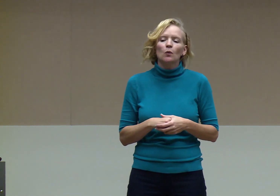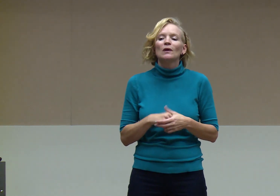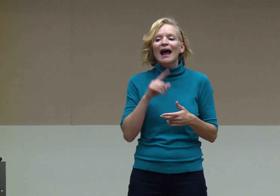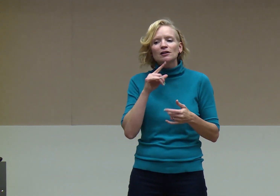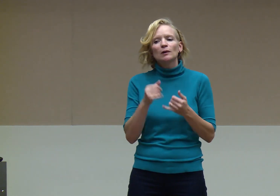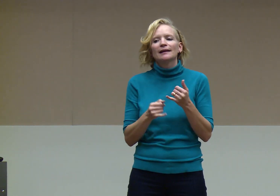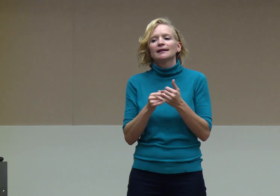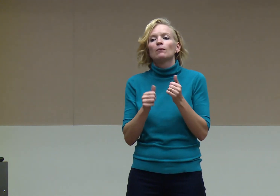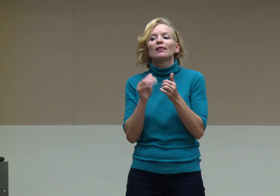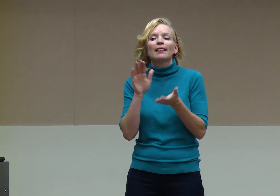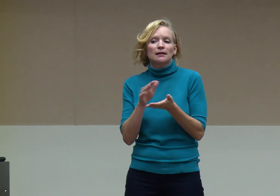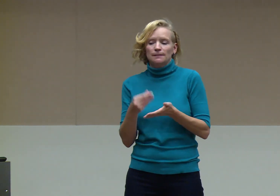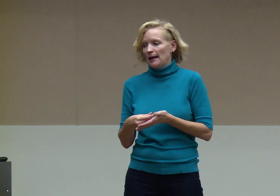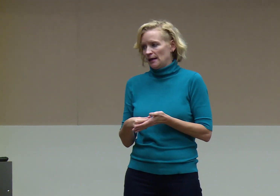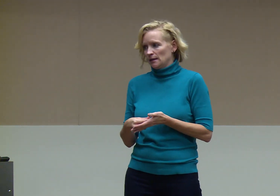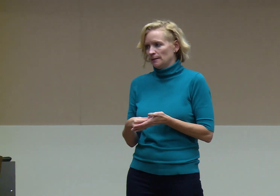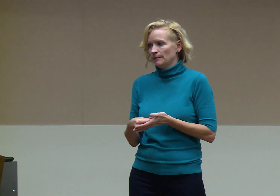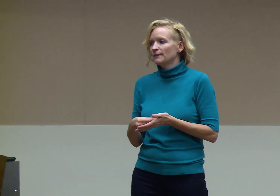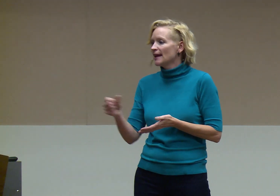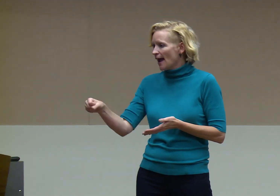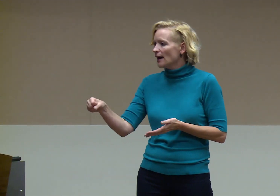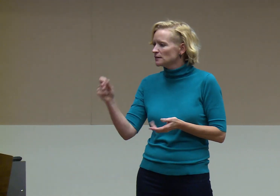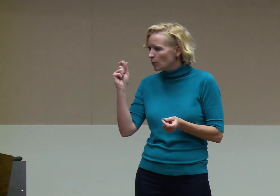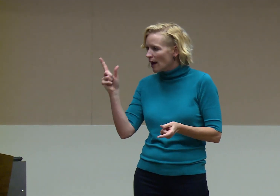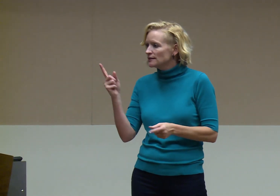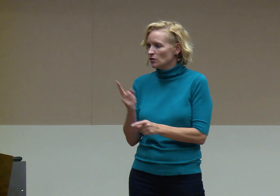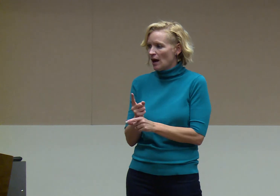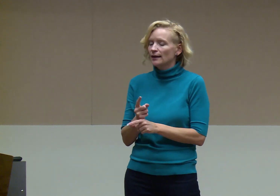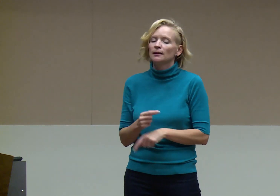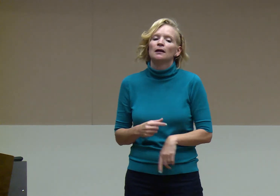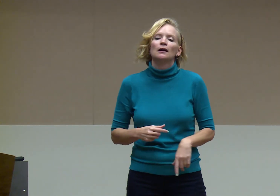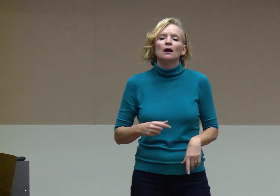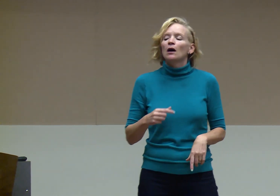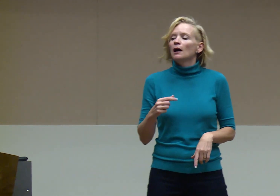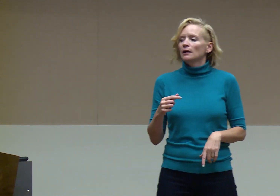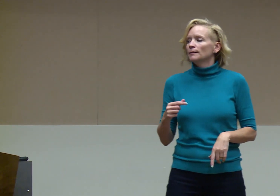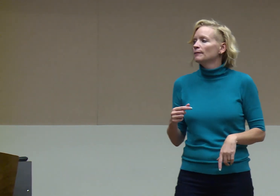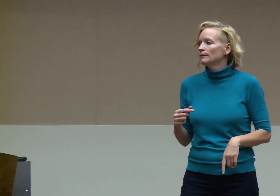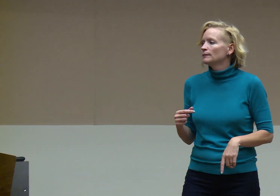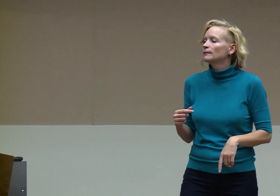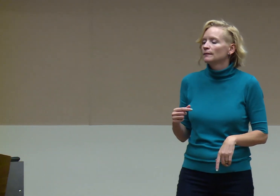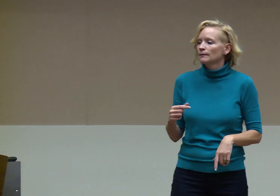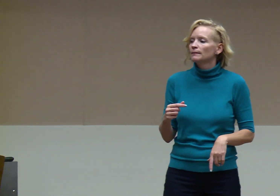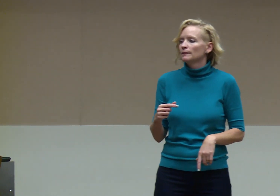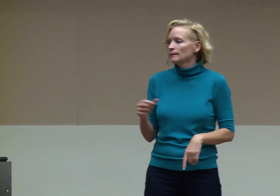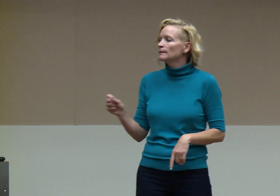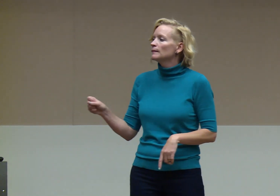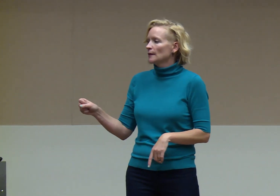We actually ended up with less money. Yeah, I know. It's odd.